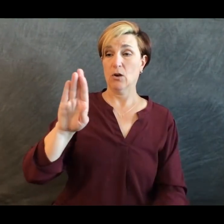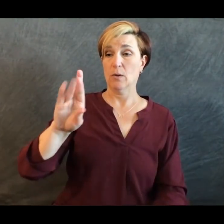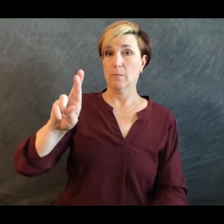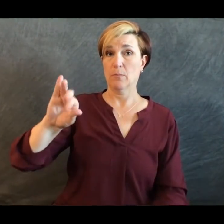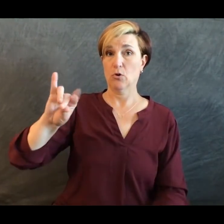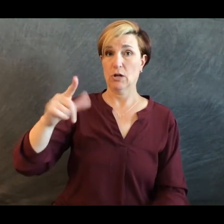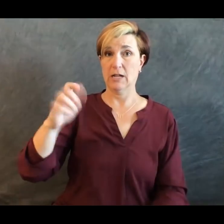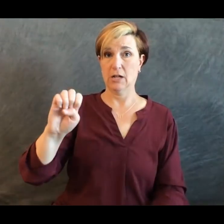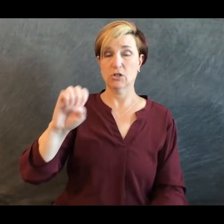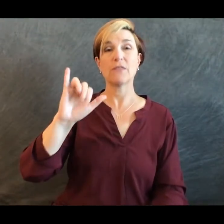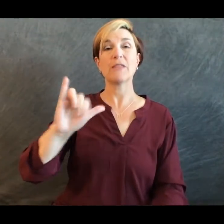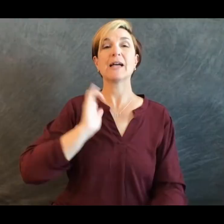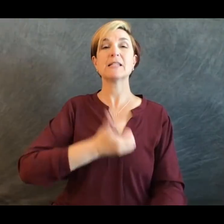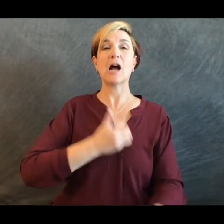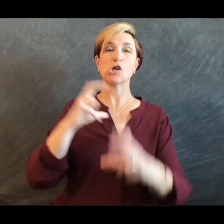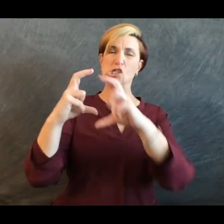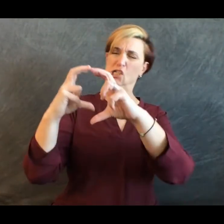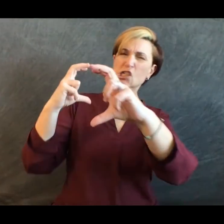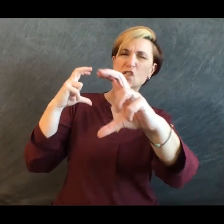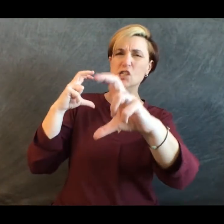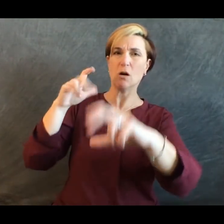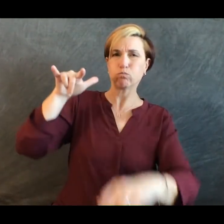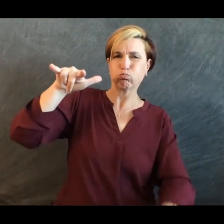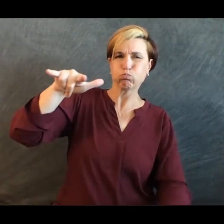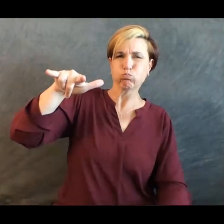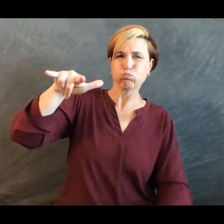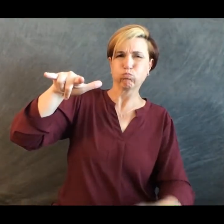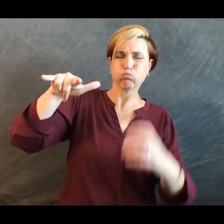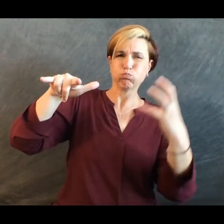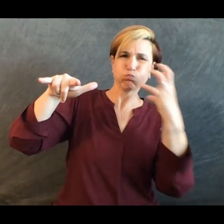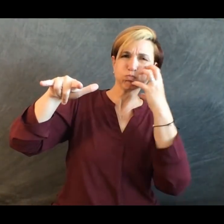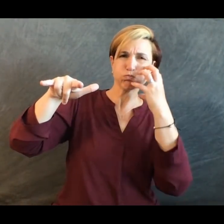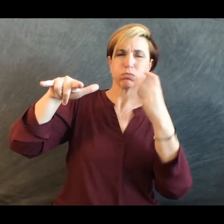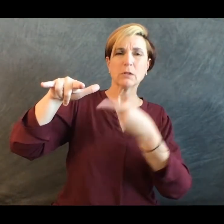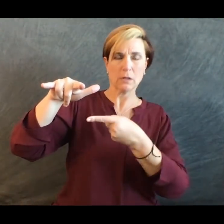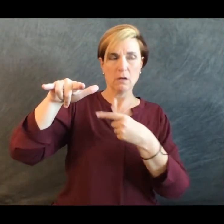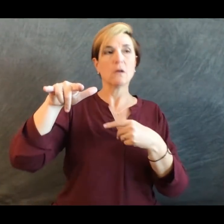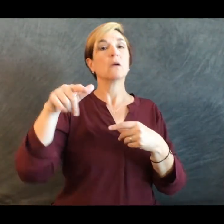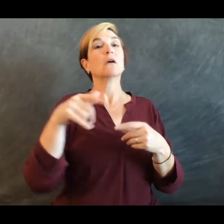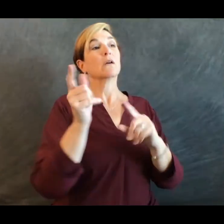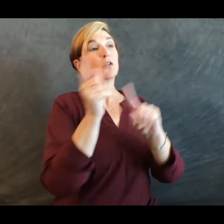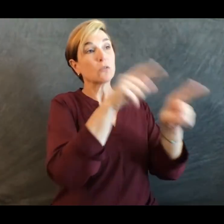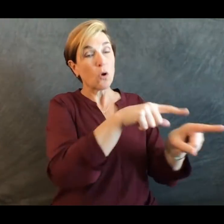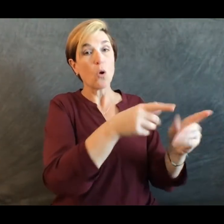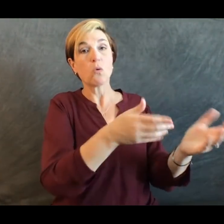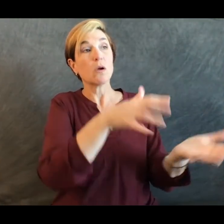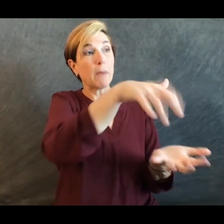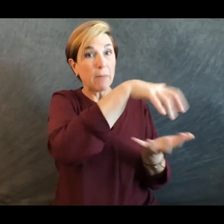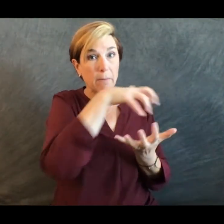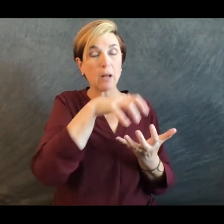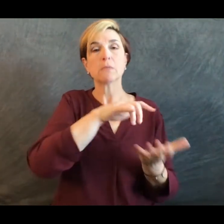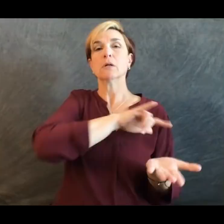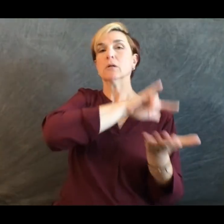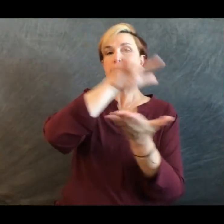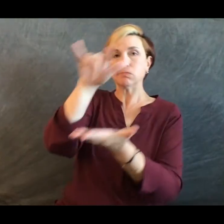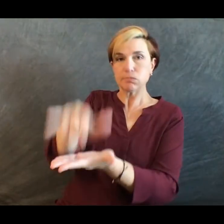from and around the globe we're also shipping out 60 sterilization systems to